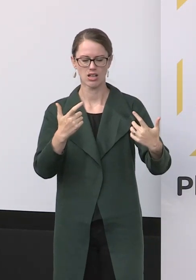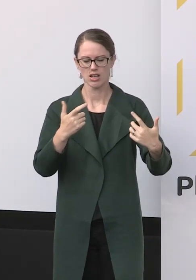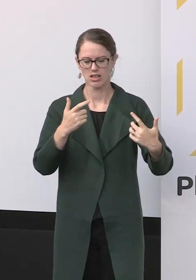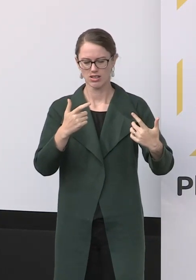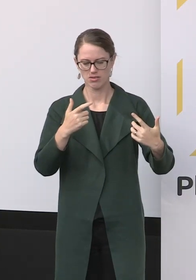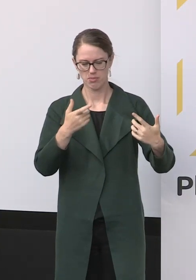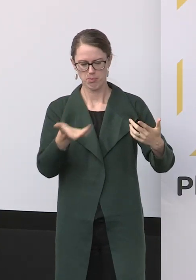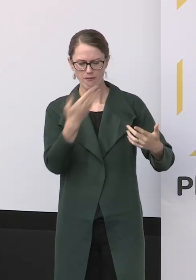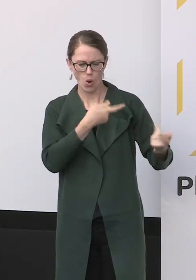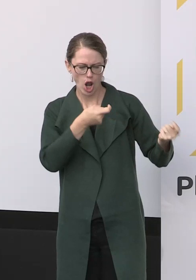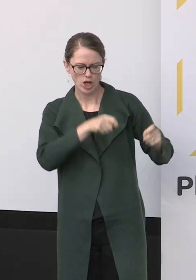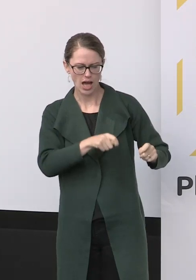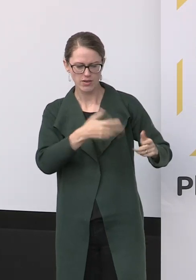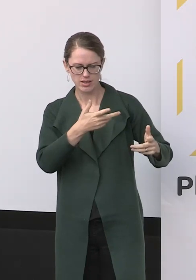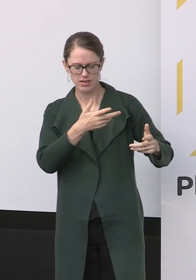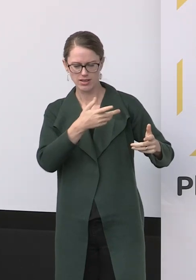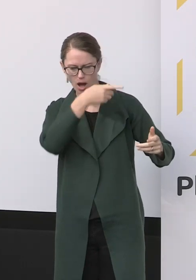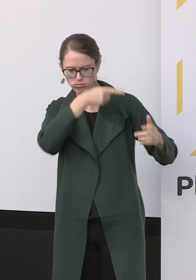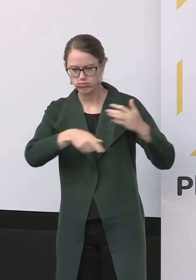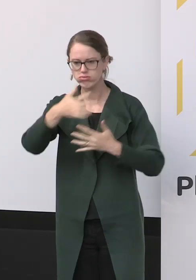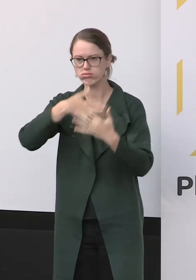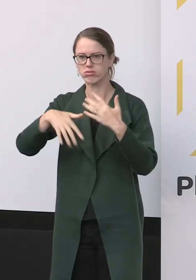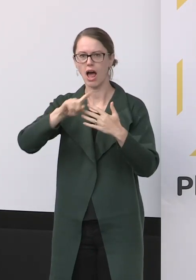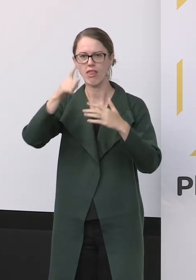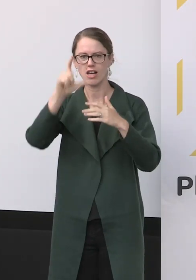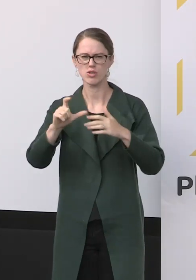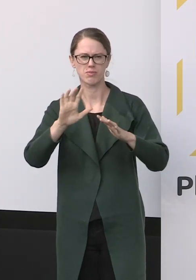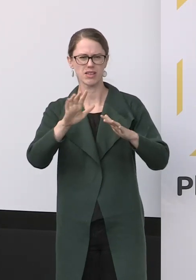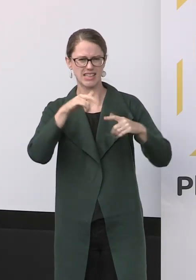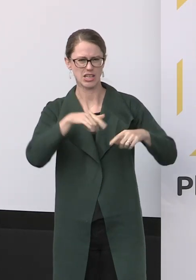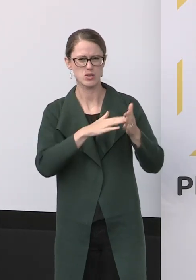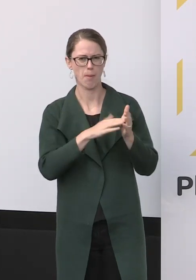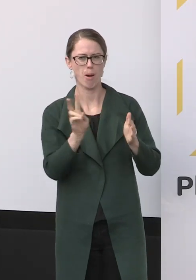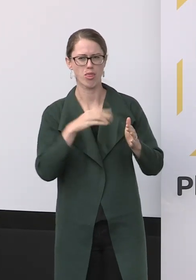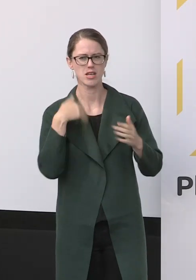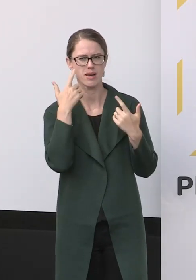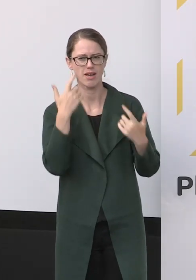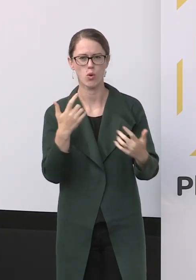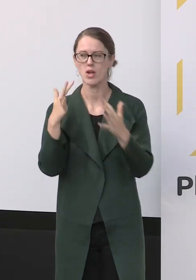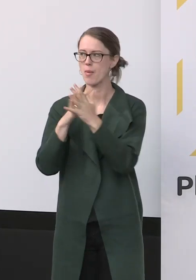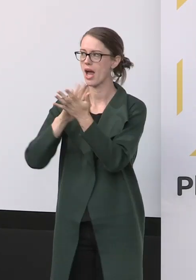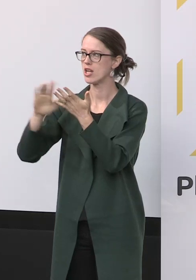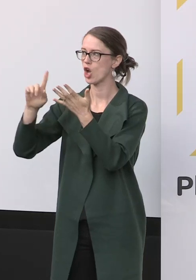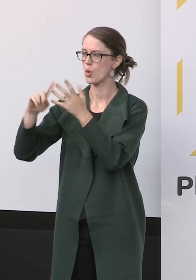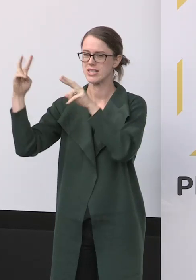careful when relaxing restrictions that have been in place around movement of